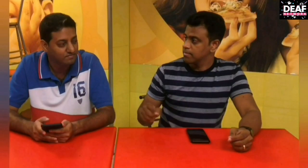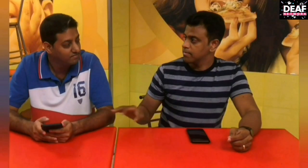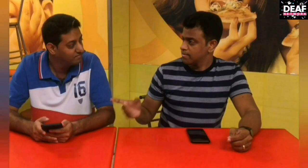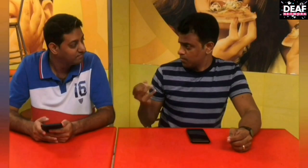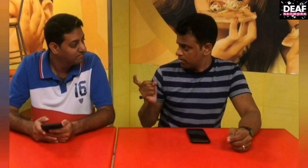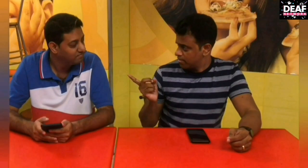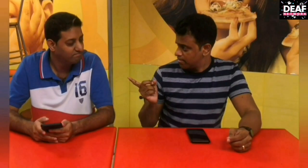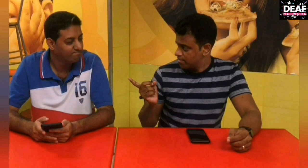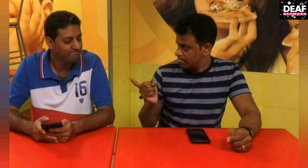what about you?